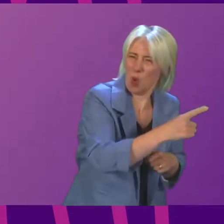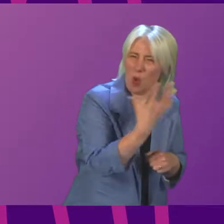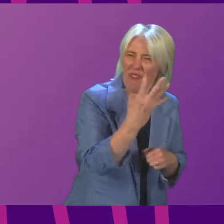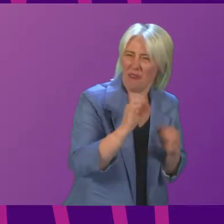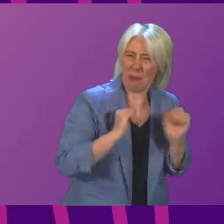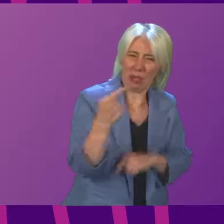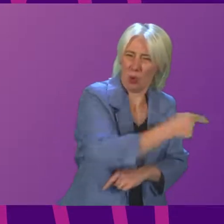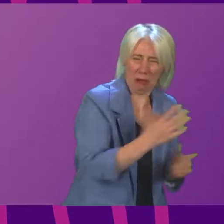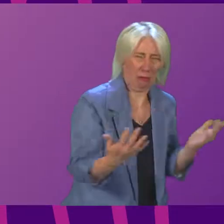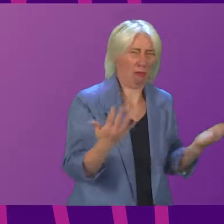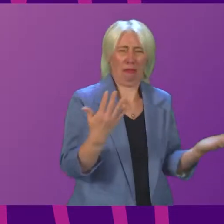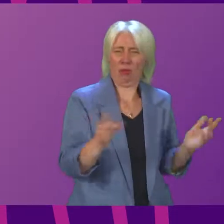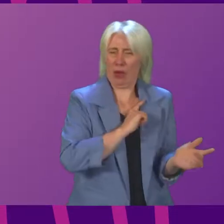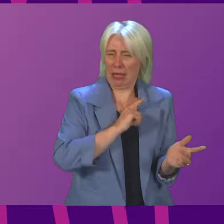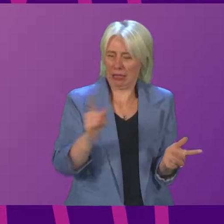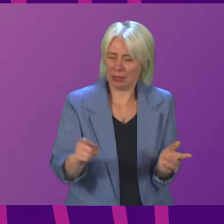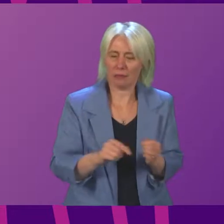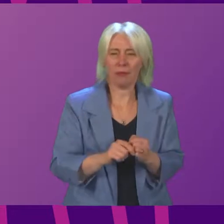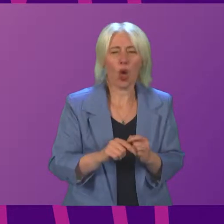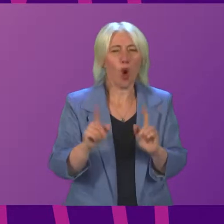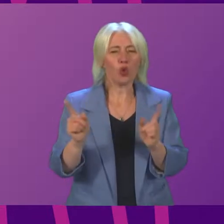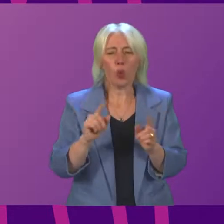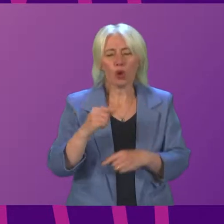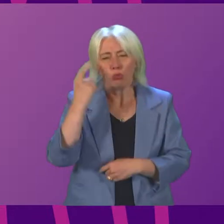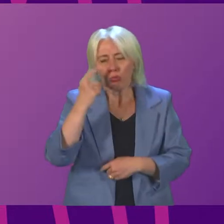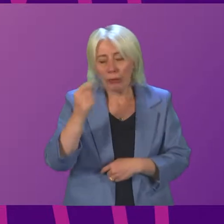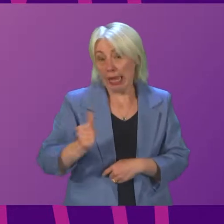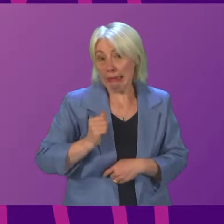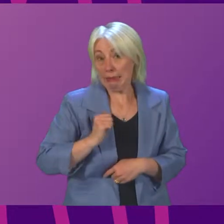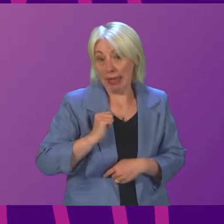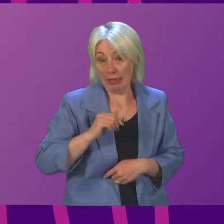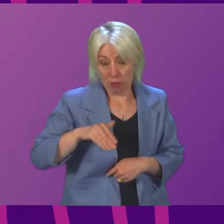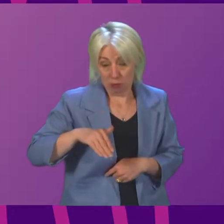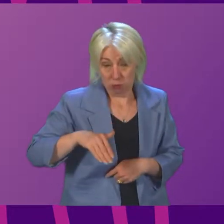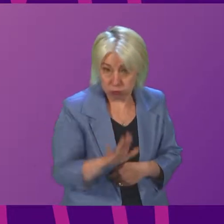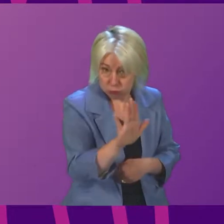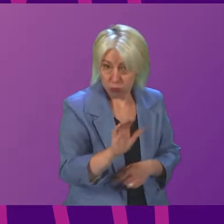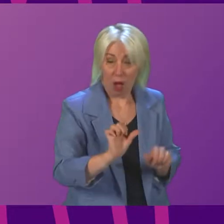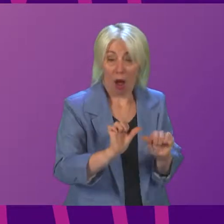What modelling has been done of the expected spike in Covid cases following COP26?